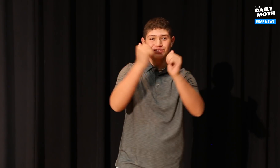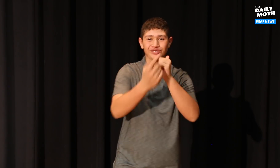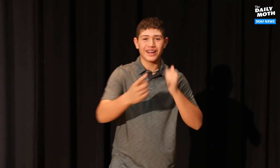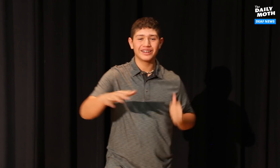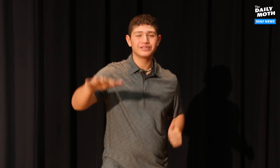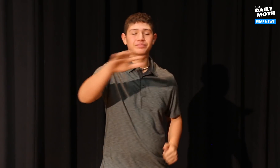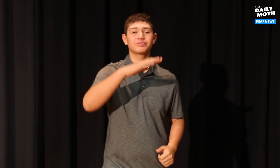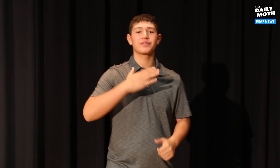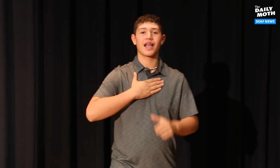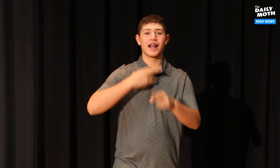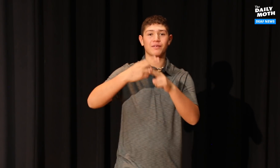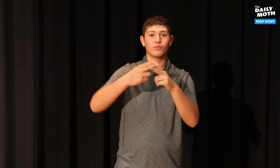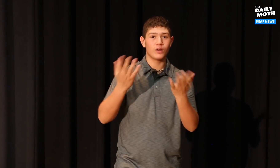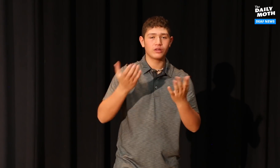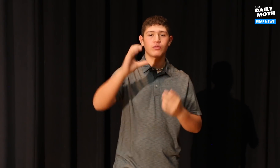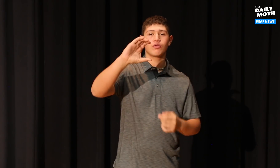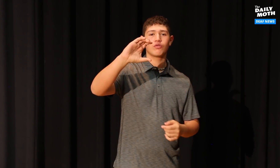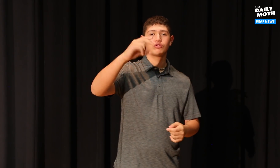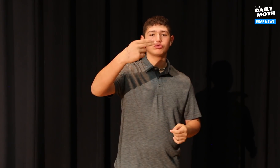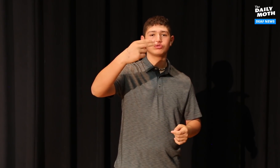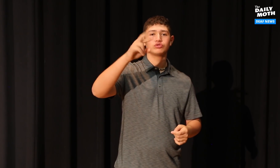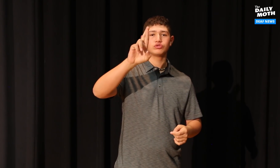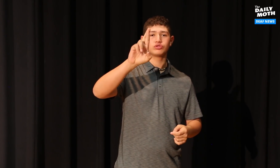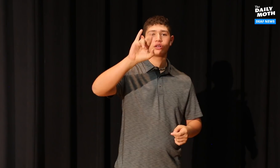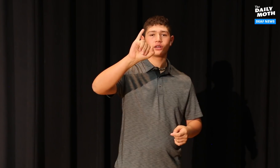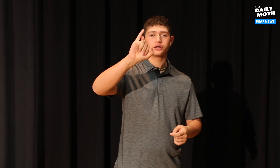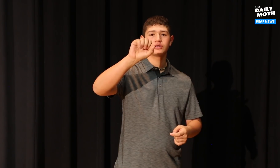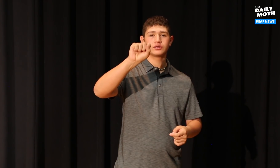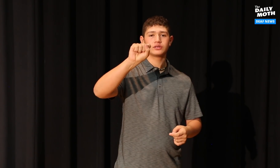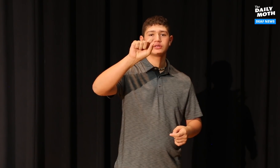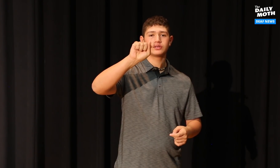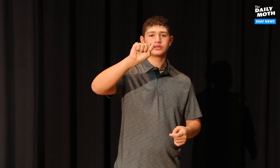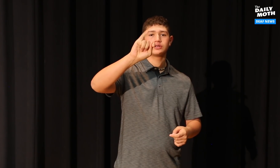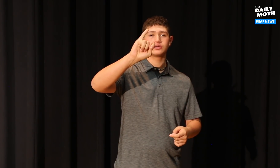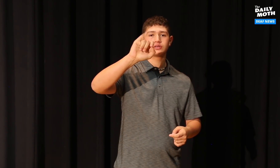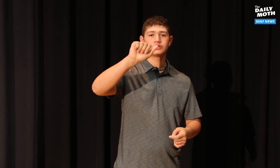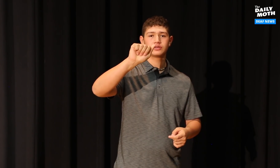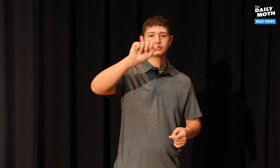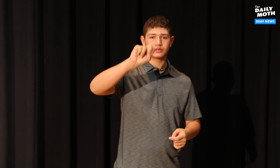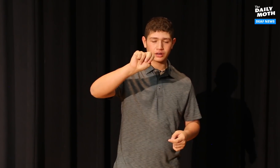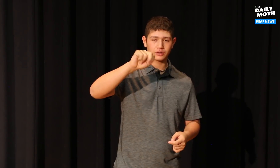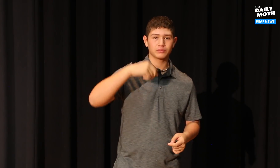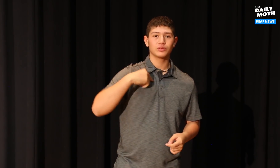Hello everyone! My name is Christian.